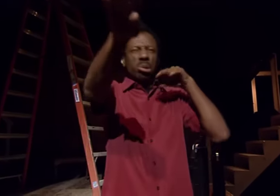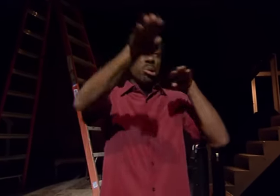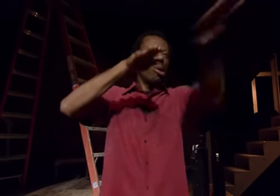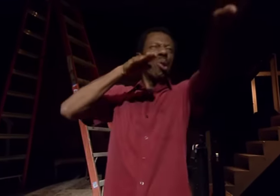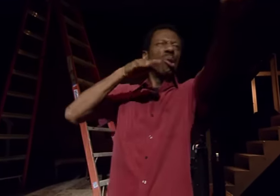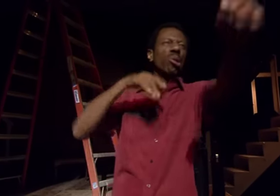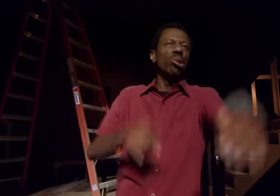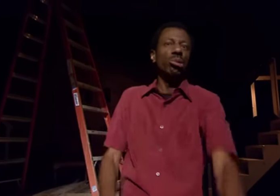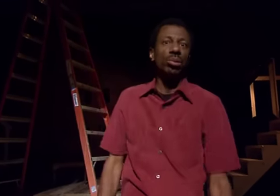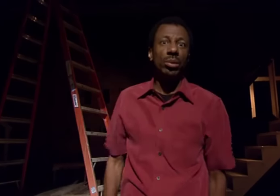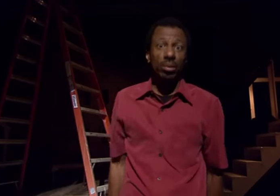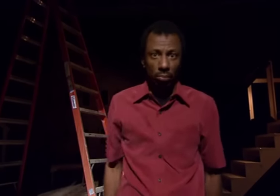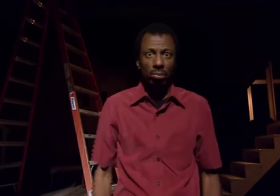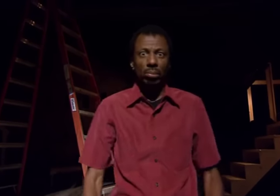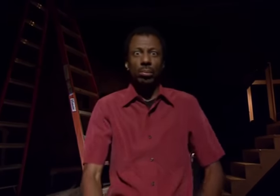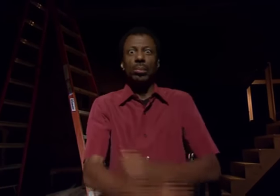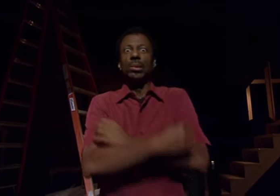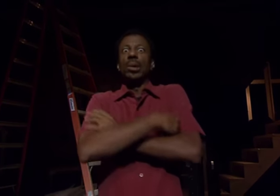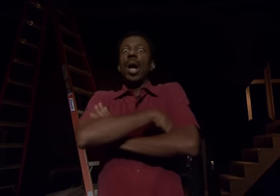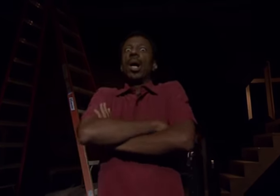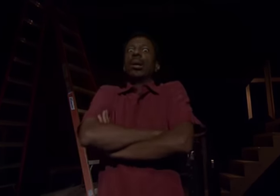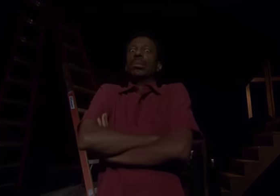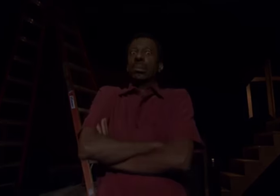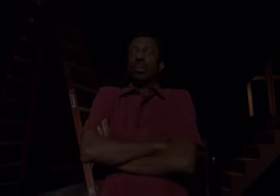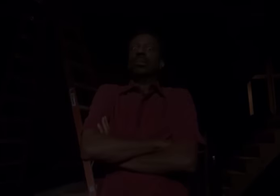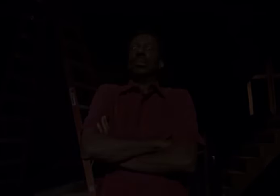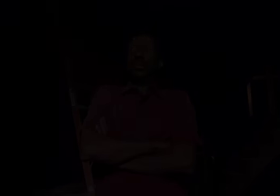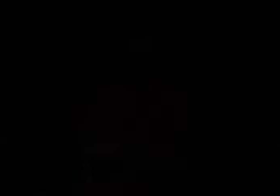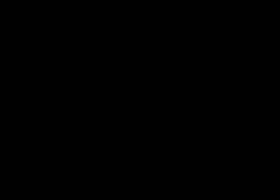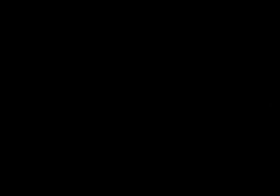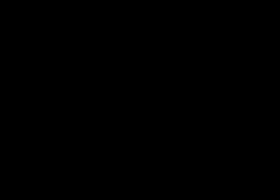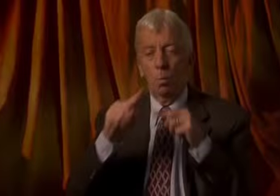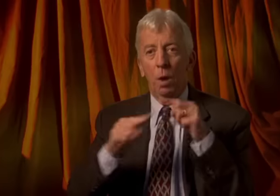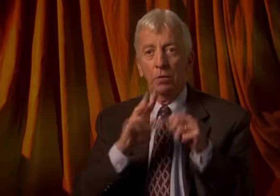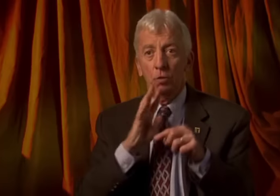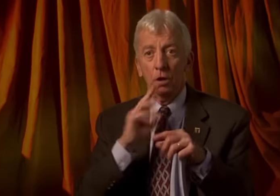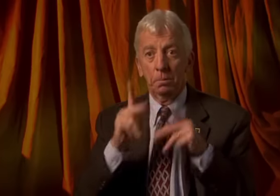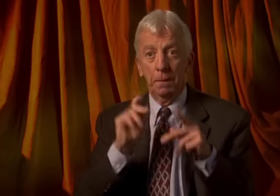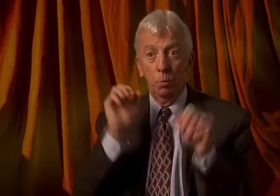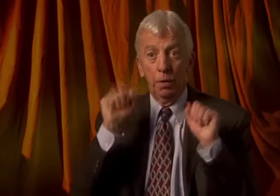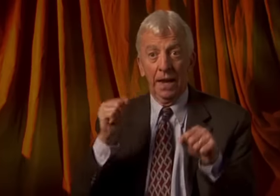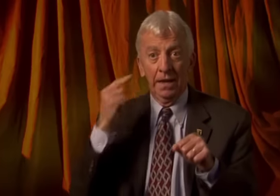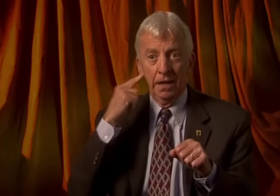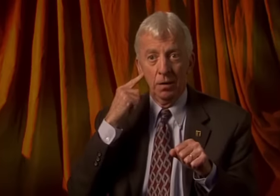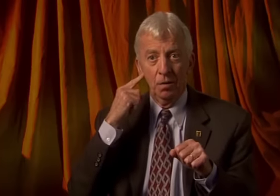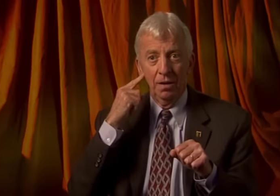(zooms off) Yeah. When you talk to people who can hear